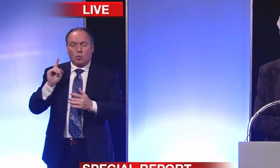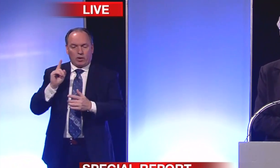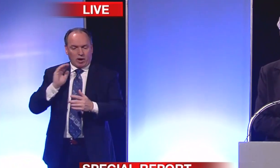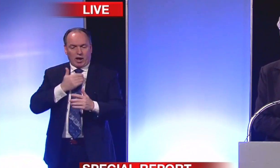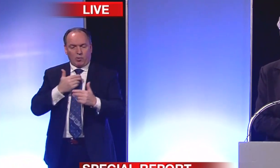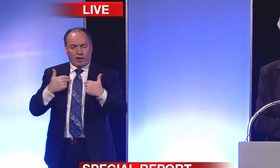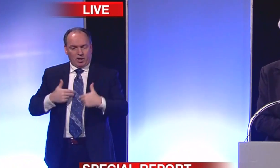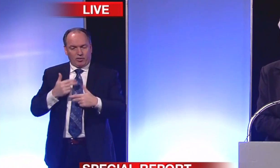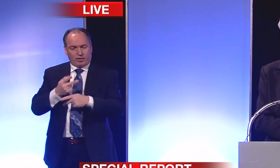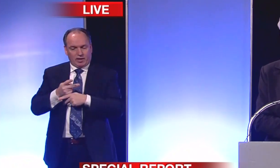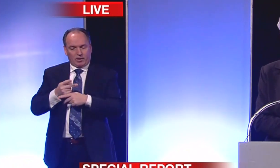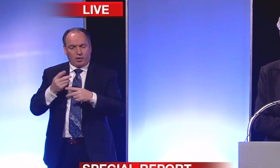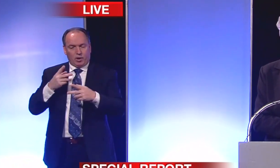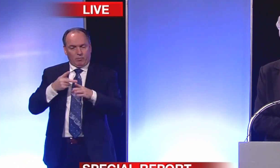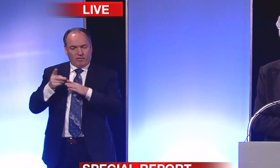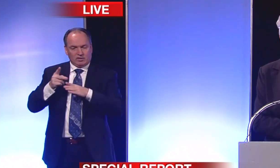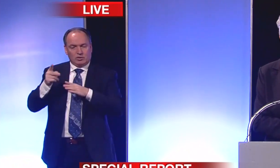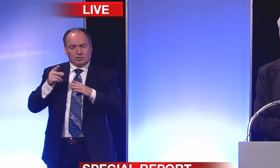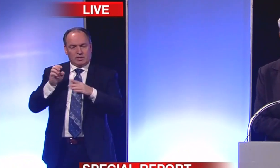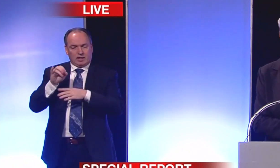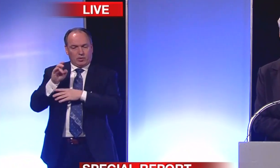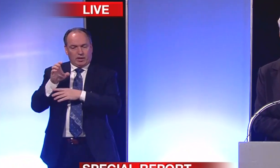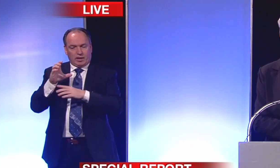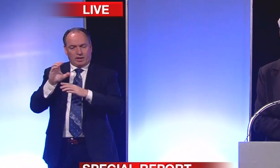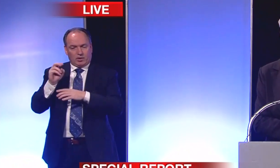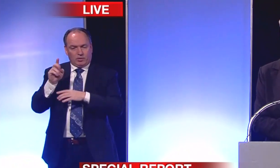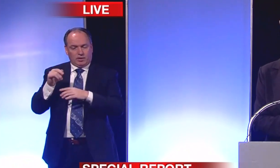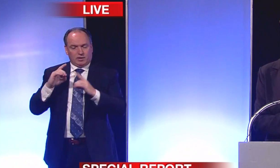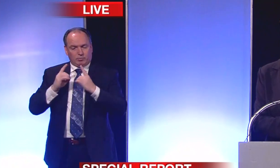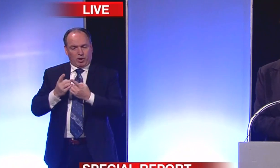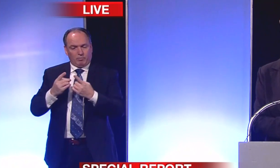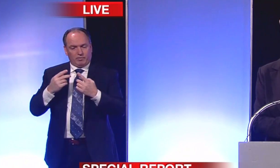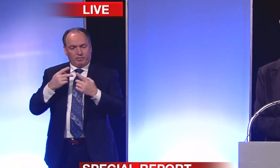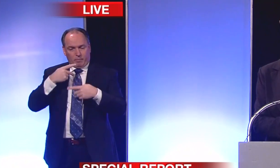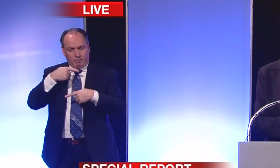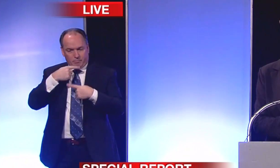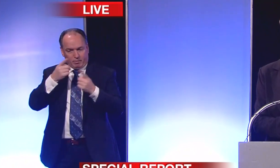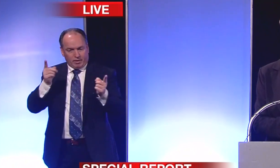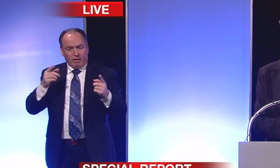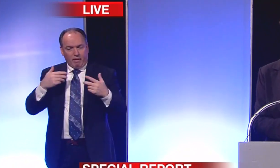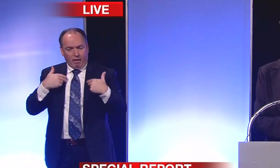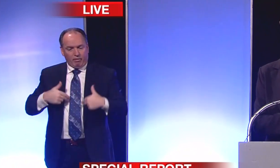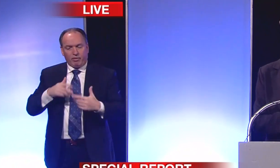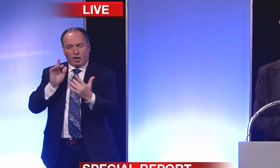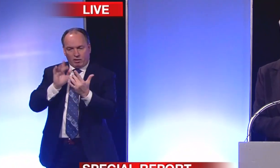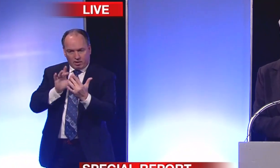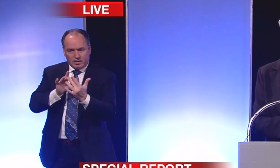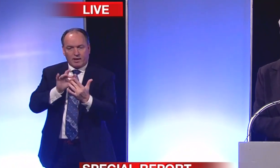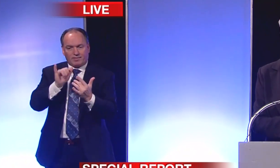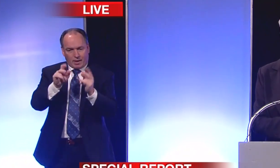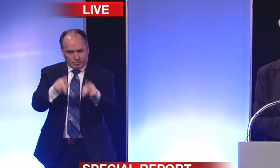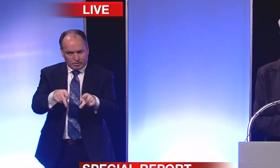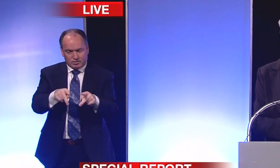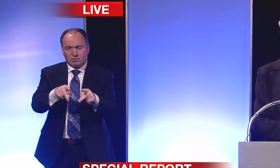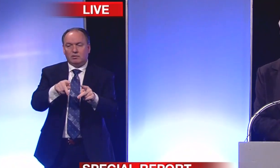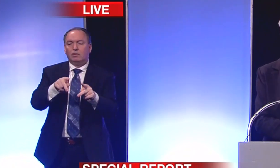QUARANTINED THEMSELVES. PRIOR TO GETTING THE TEST I HAVE NO IDEA HOW LONG THEY MIGHT'VE BEEN HERE OR WHO THEY MIGHT HAVE SEEN.